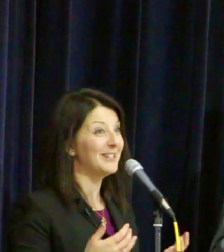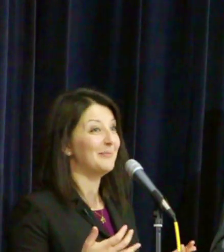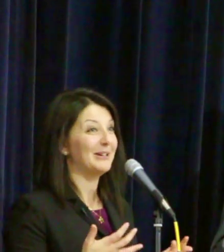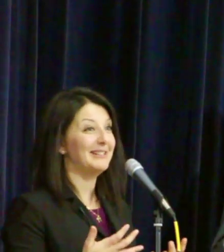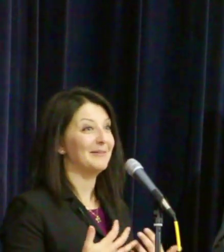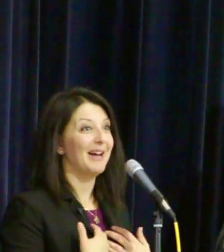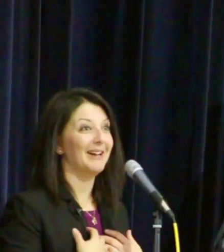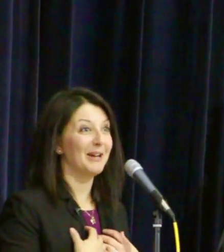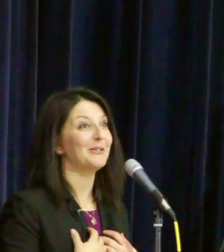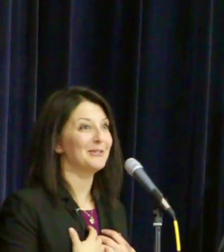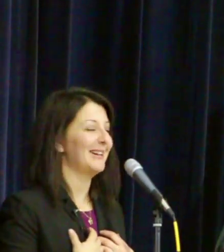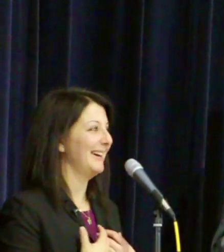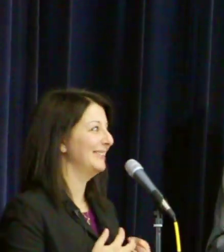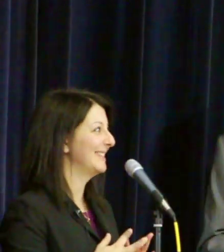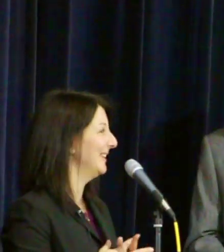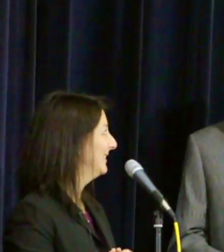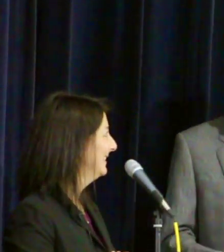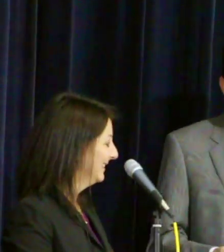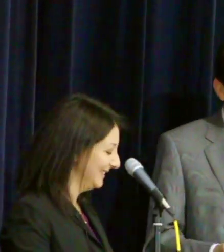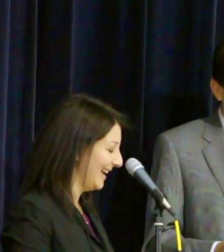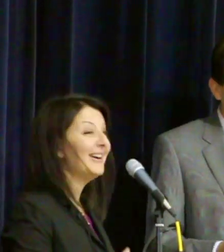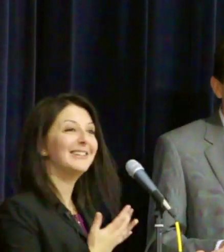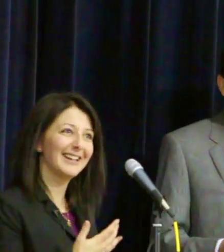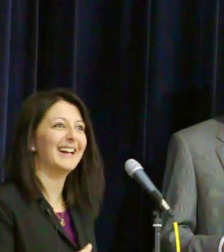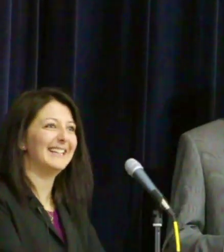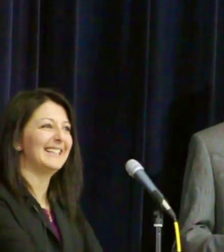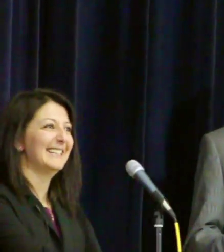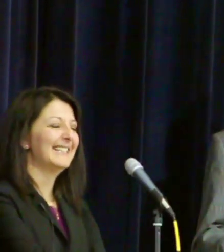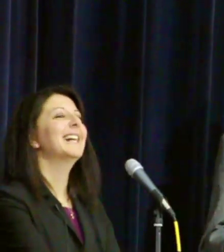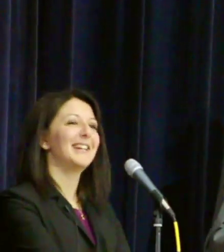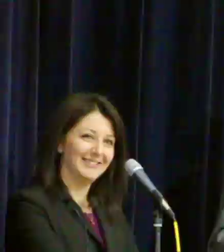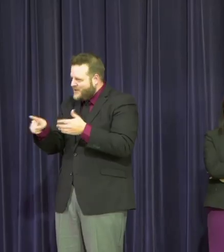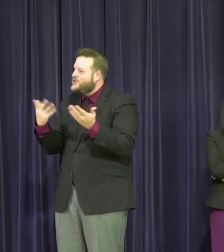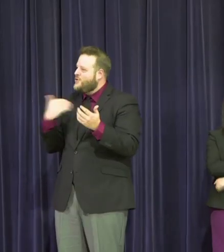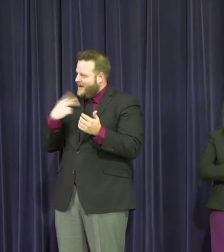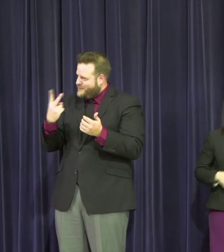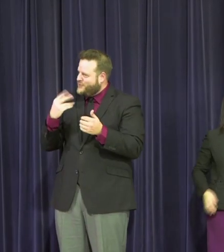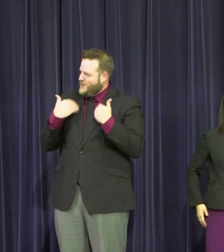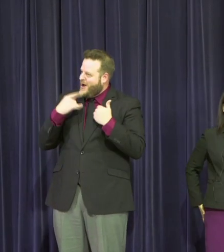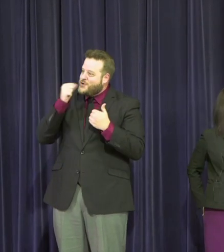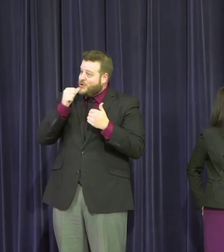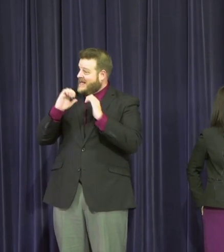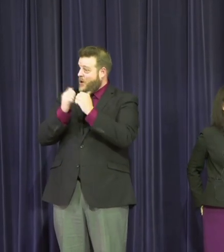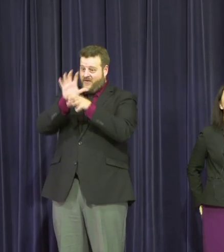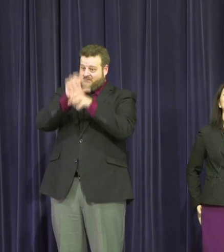He's home single parenting my girls right now. That's the next question. I understand you have two young girls? How are they acclimating to the move to NC?